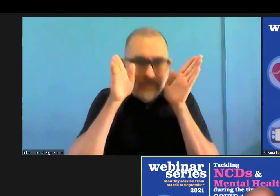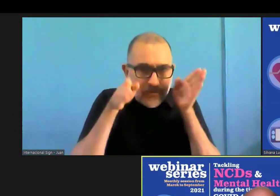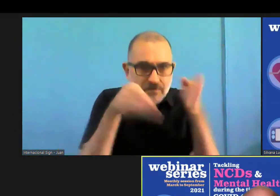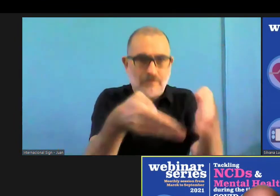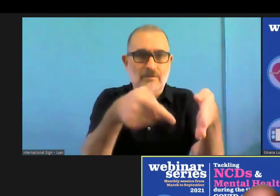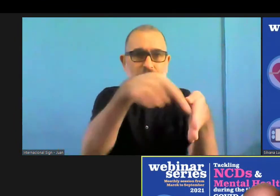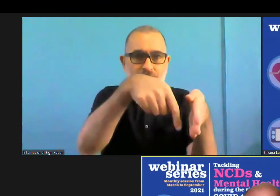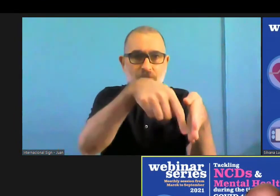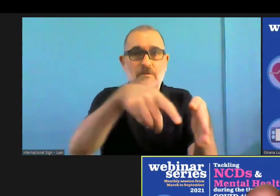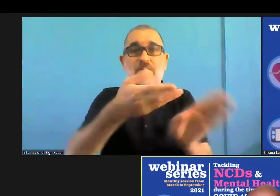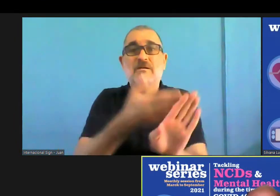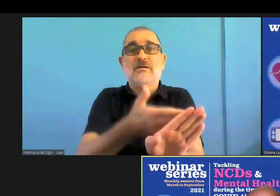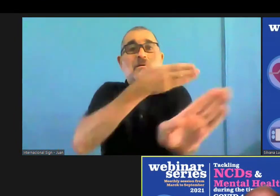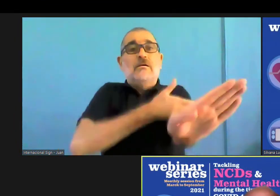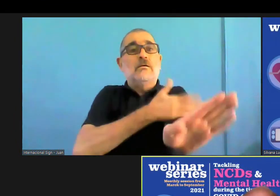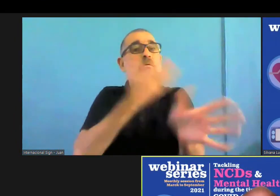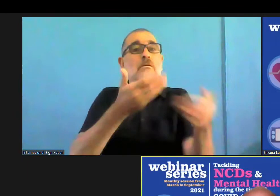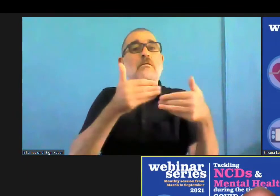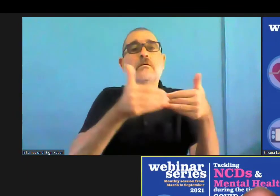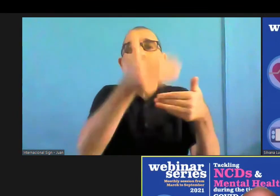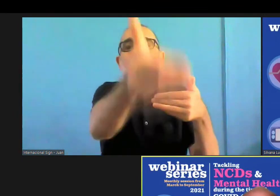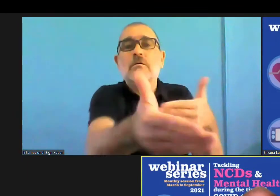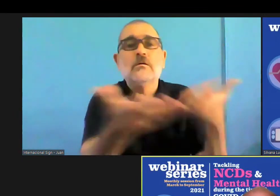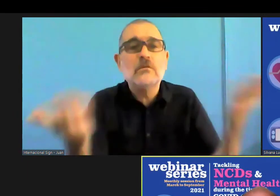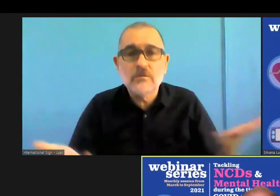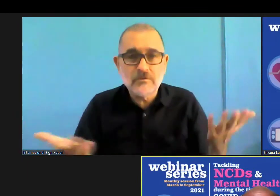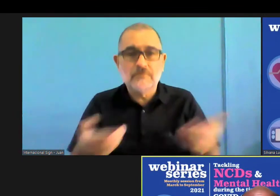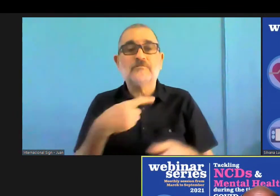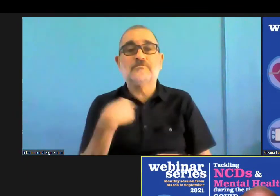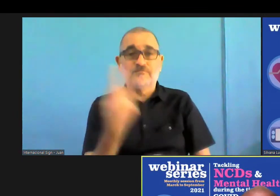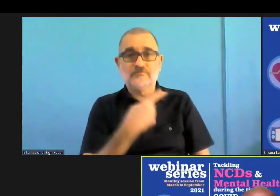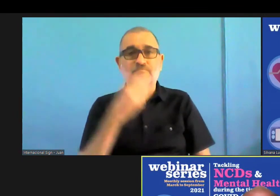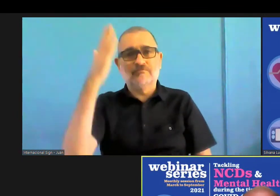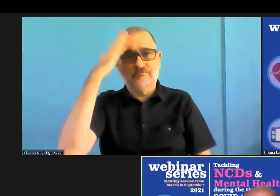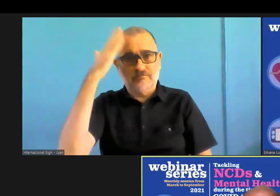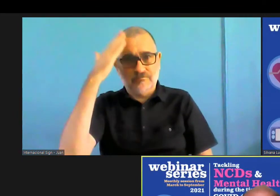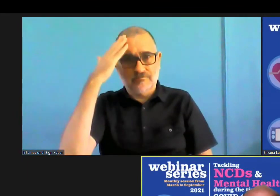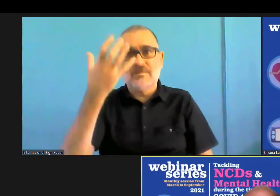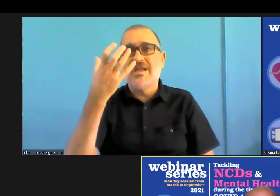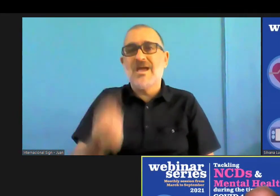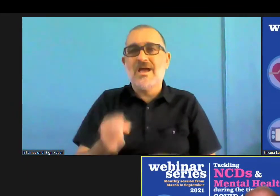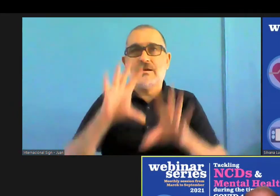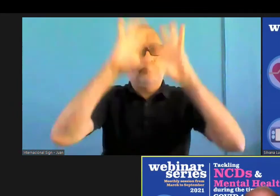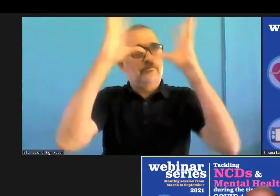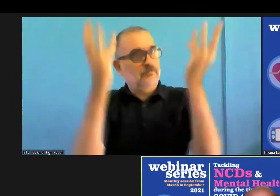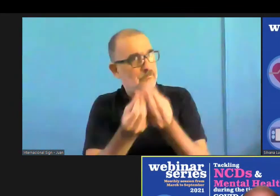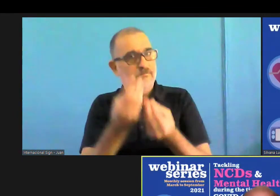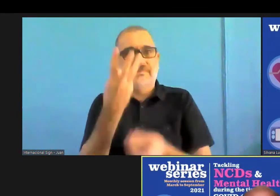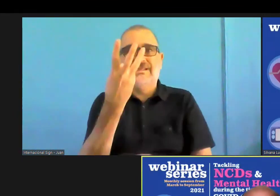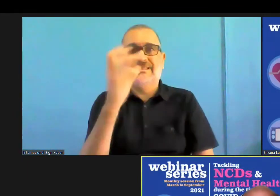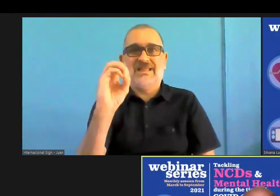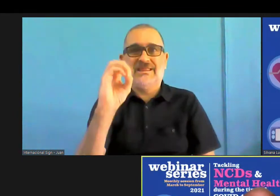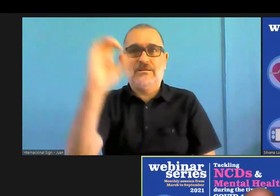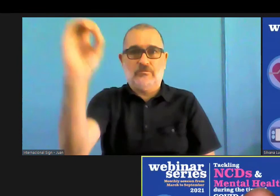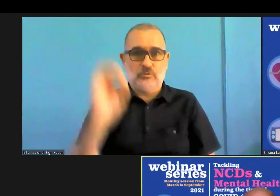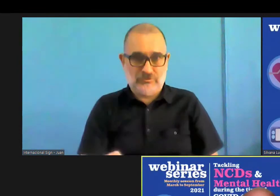What does investment mean? It means financial, it means currency, hard cash, and the distribution of hard cash, depending